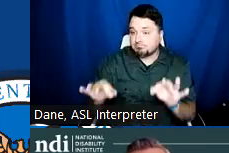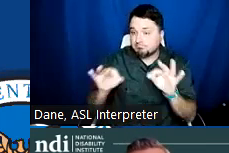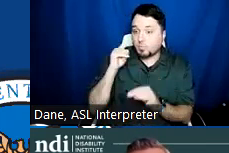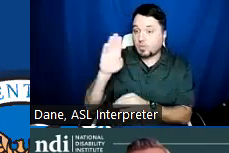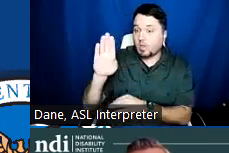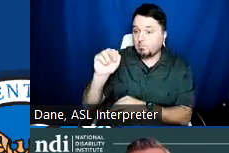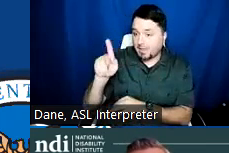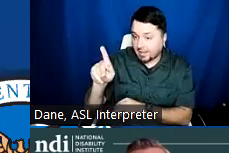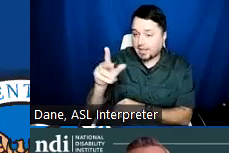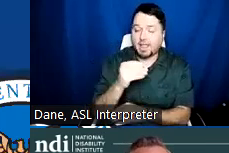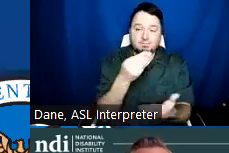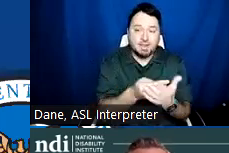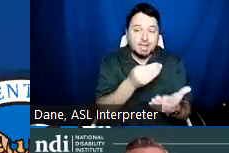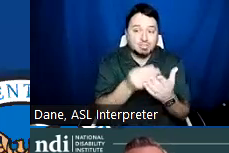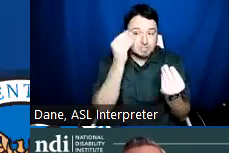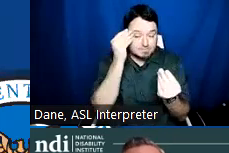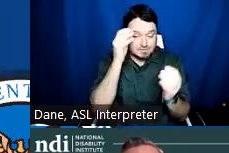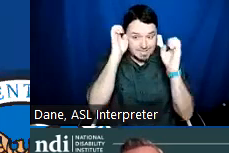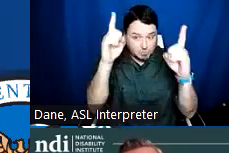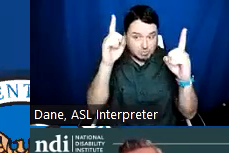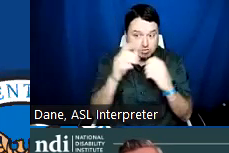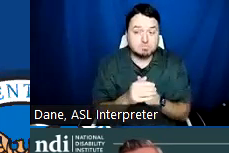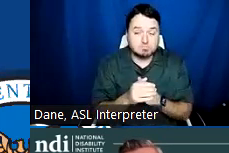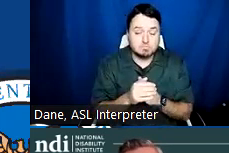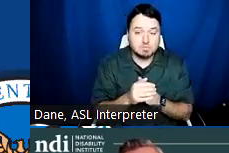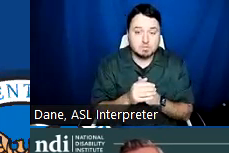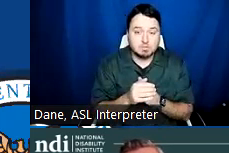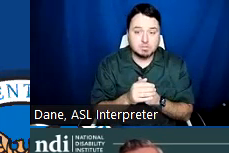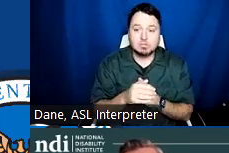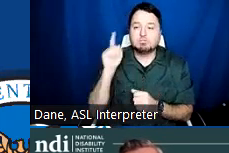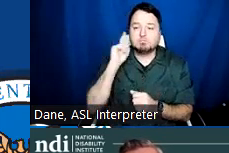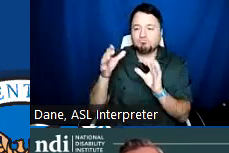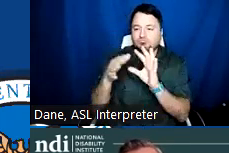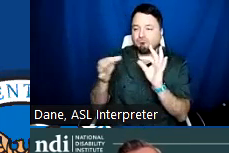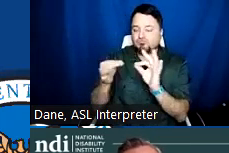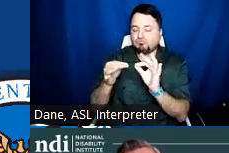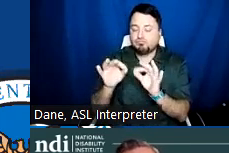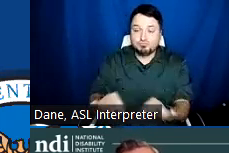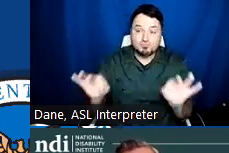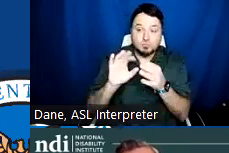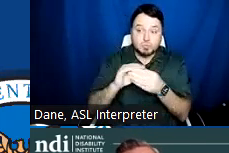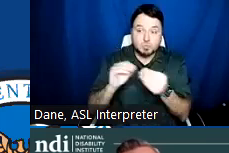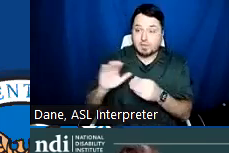education. You will also hear important stories from native speakers on their financial journeys